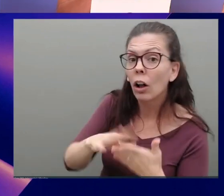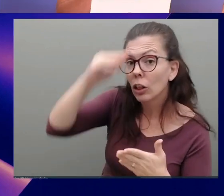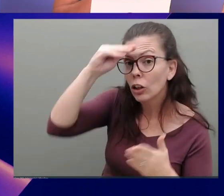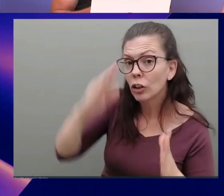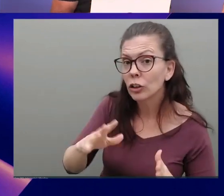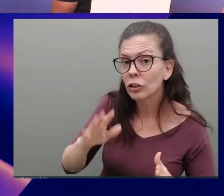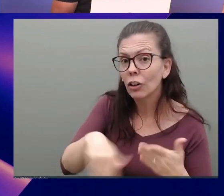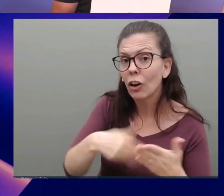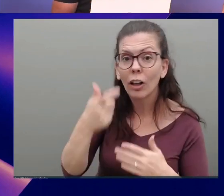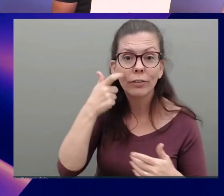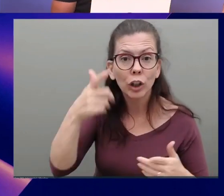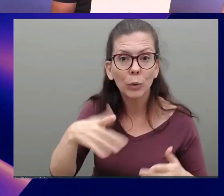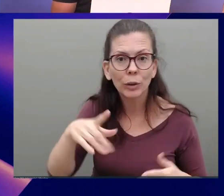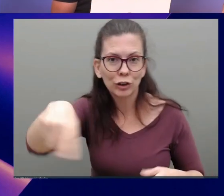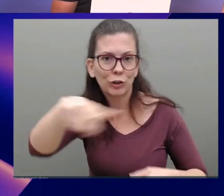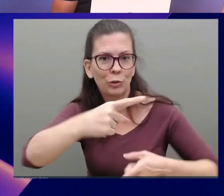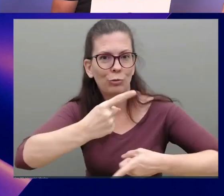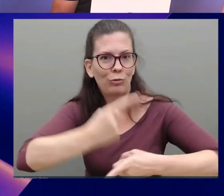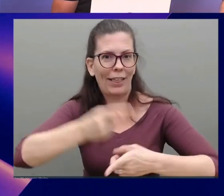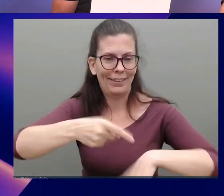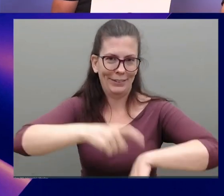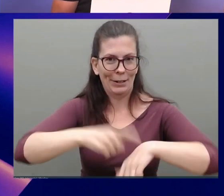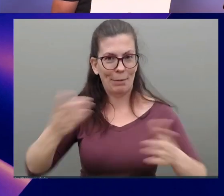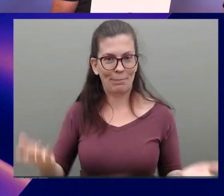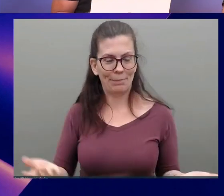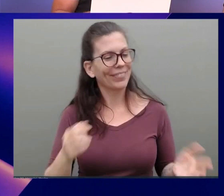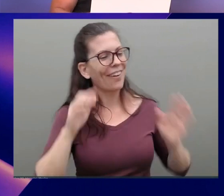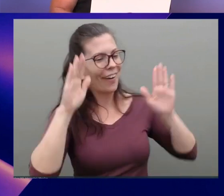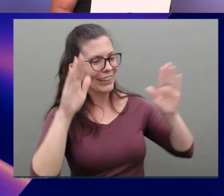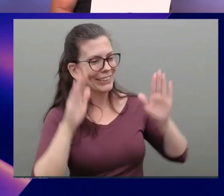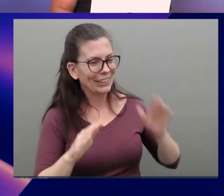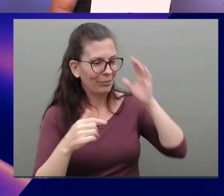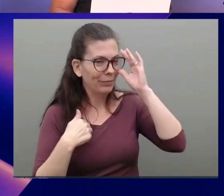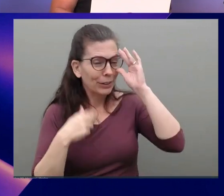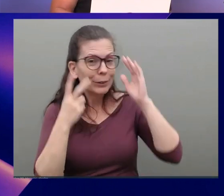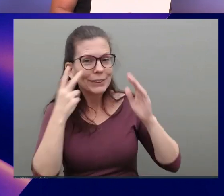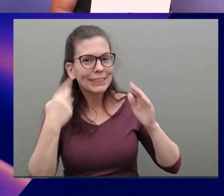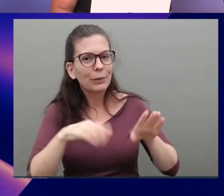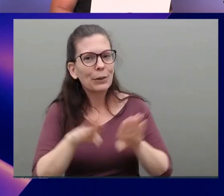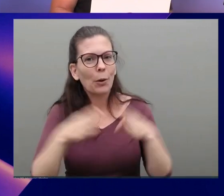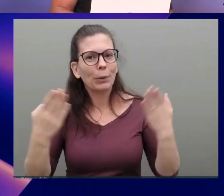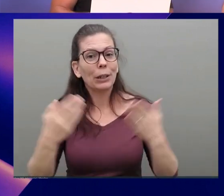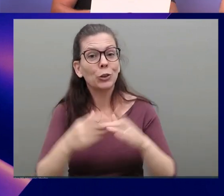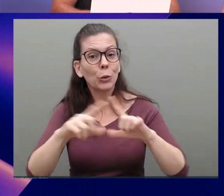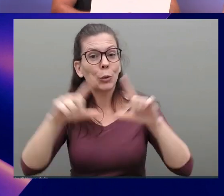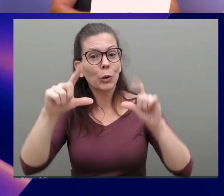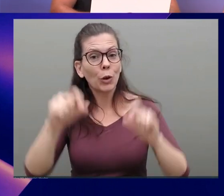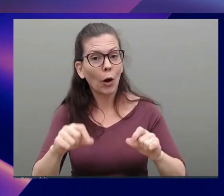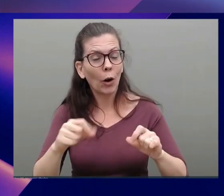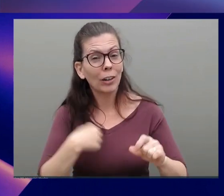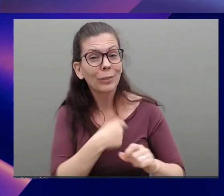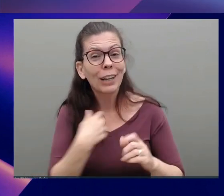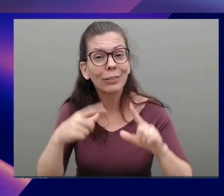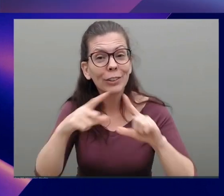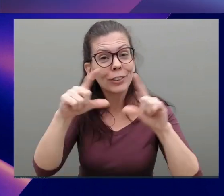You are correct this time. Awesome. So, you see we unlocked a new card. We unlocked a card from AWS Secrets Manager.